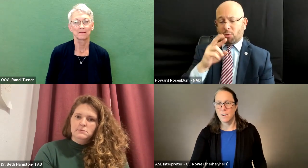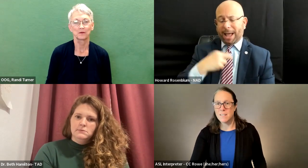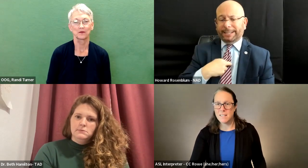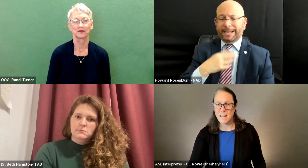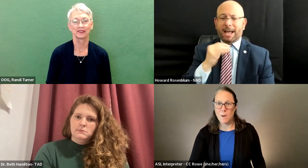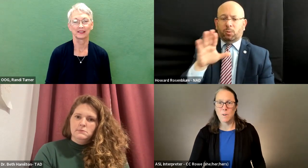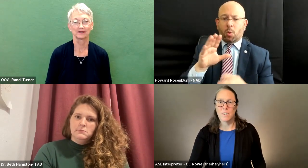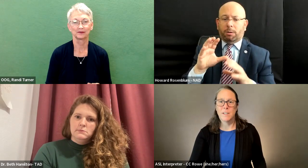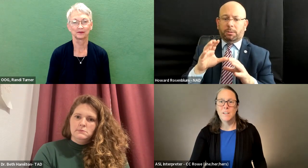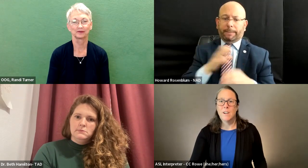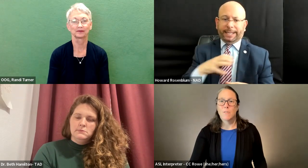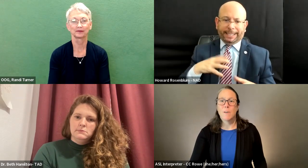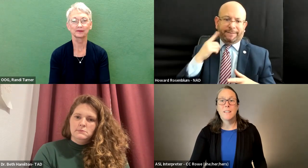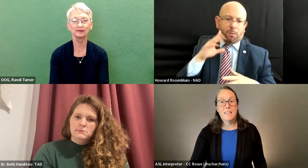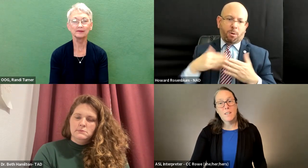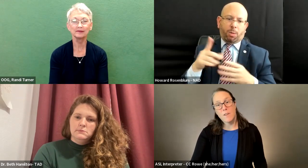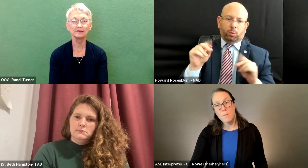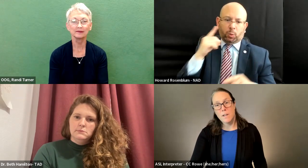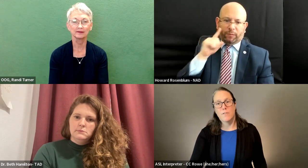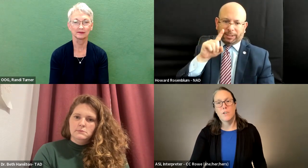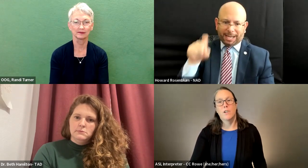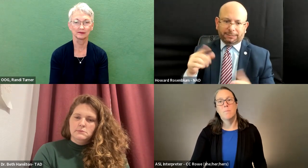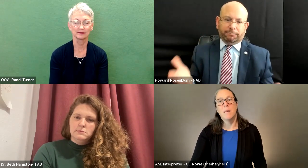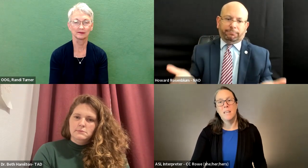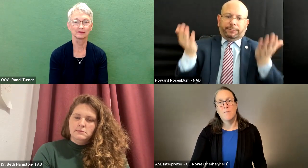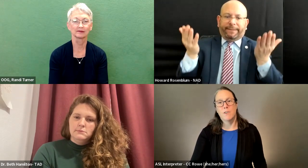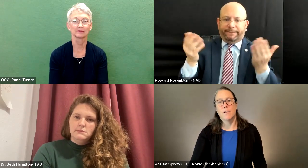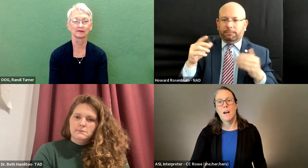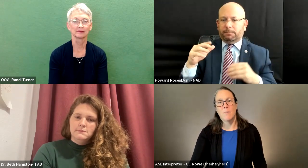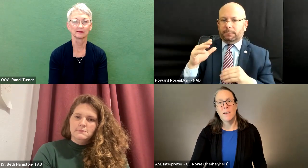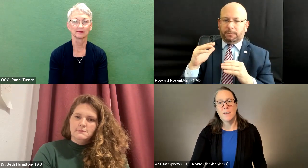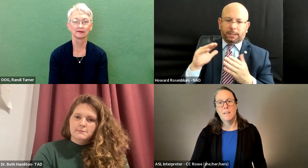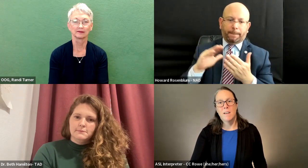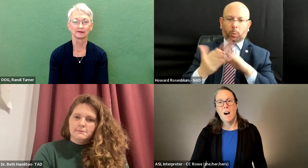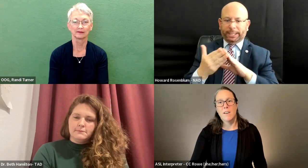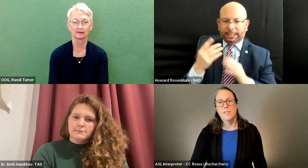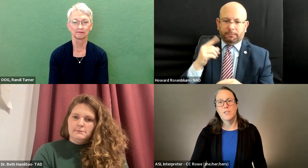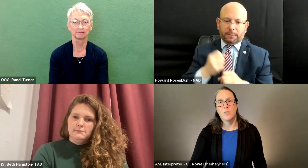to go above and beyond, especially with things like the Super Bowl. We really